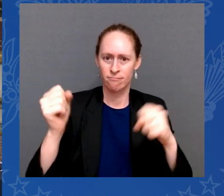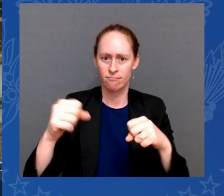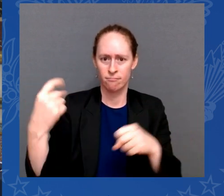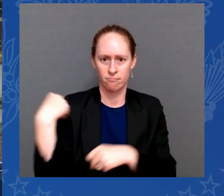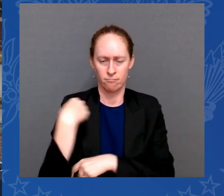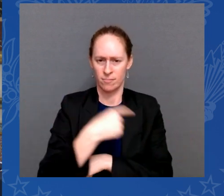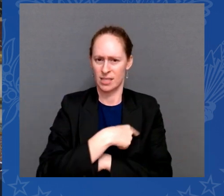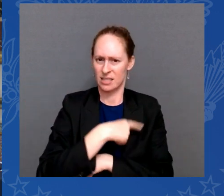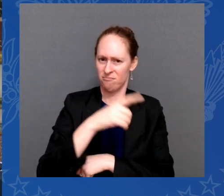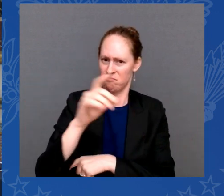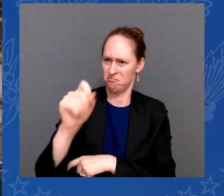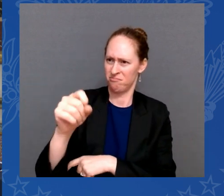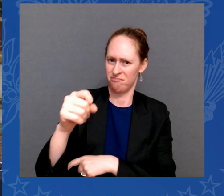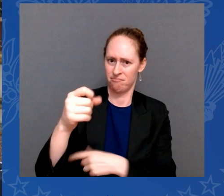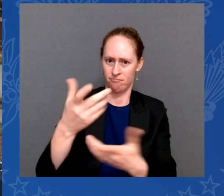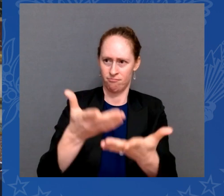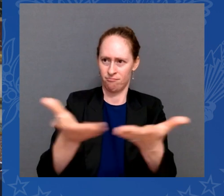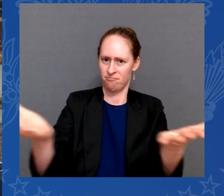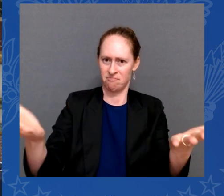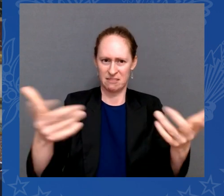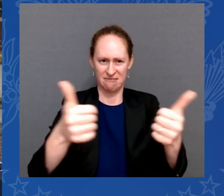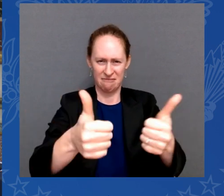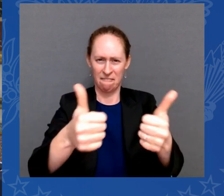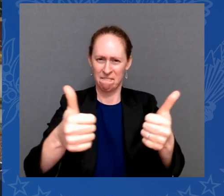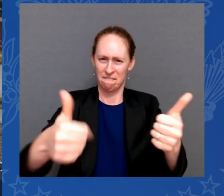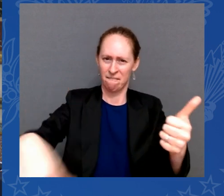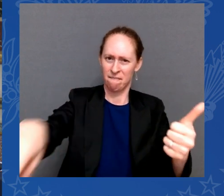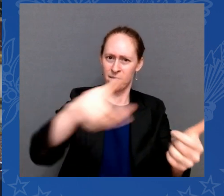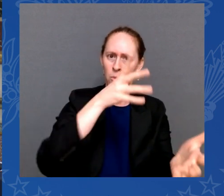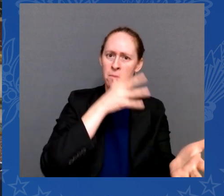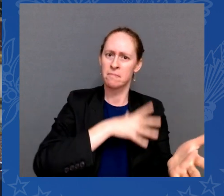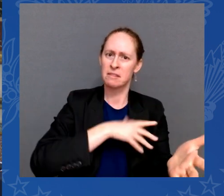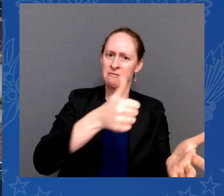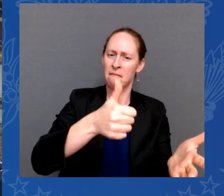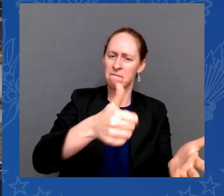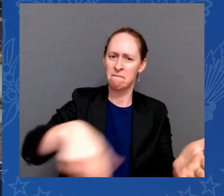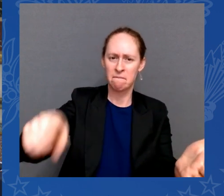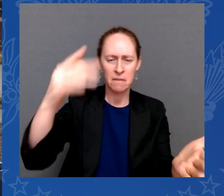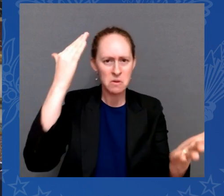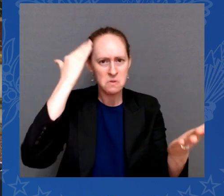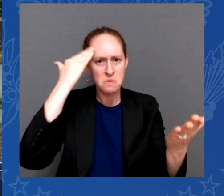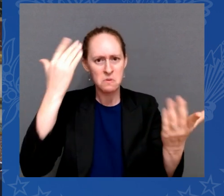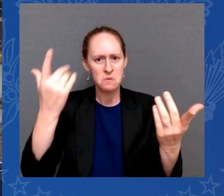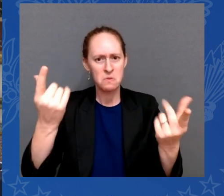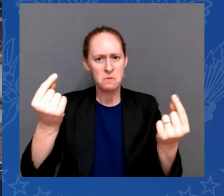to make decisions based on what they know is in their best interests.